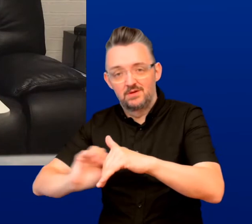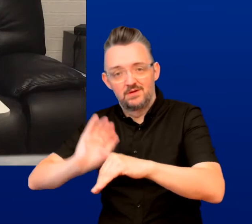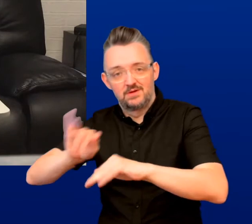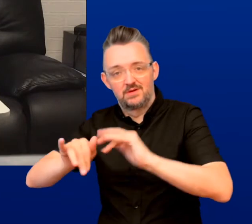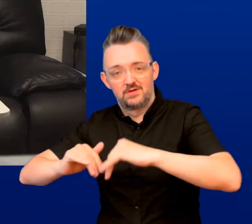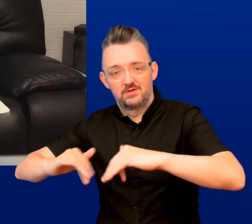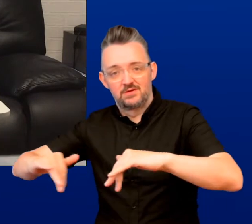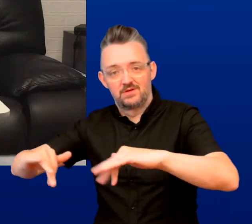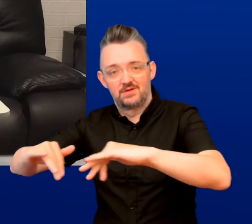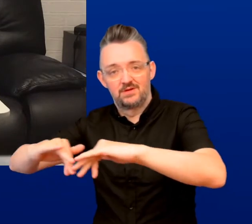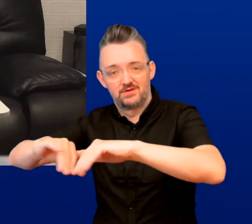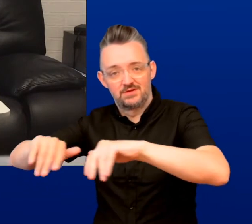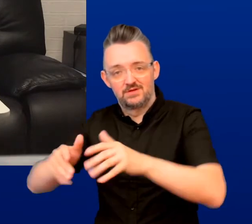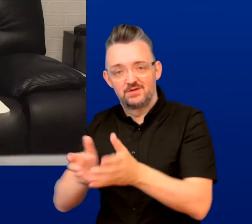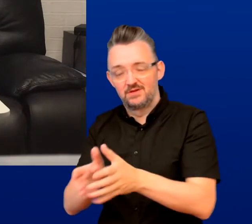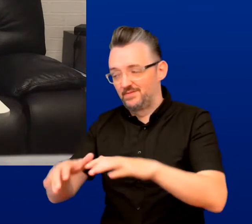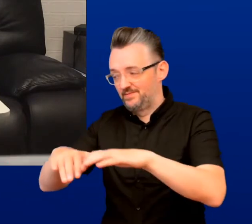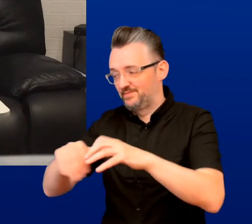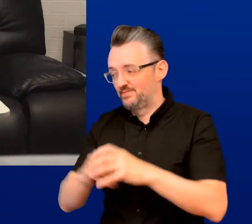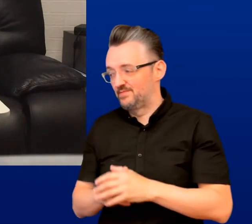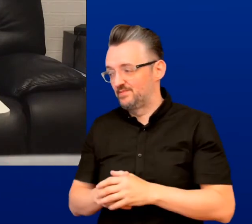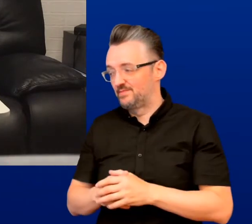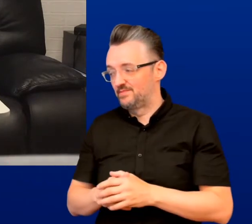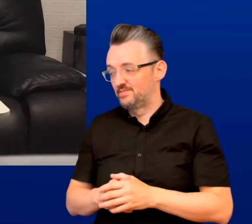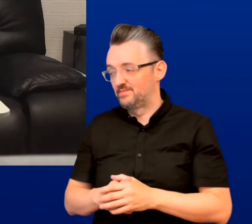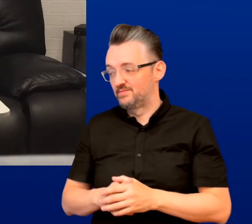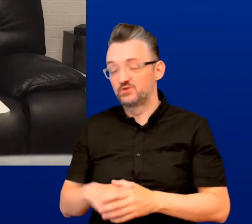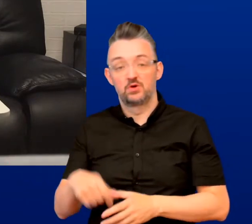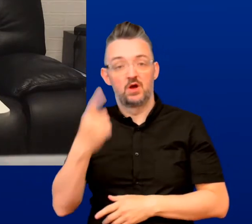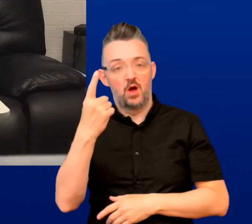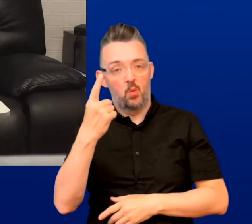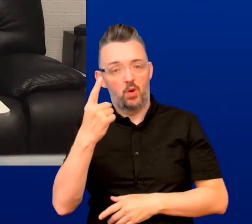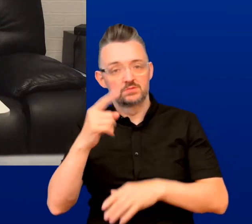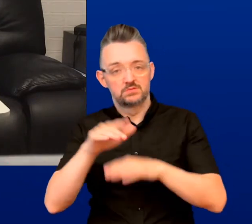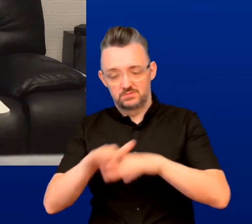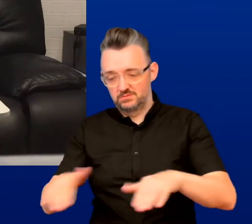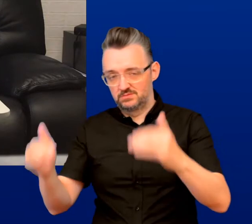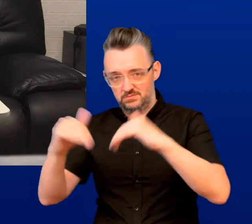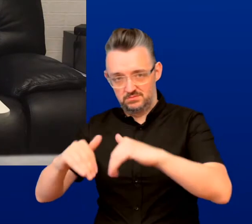into the bowl. That's one layer.